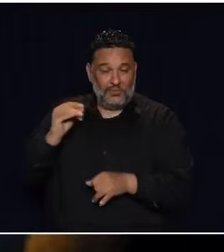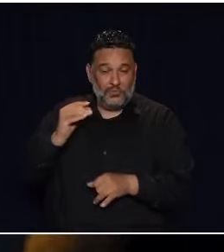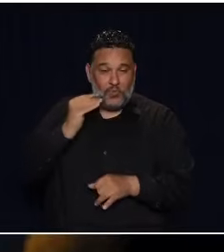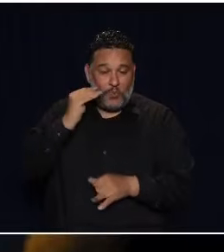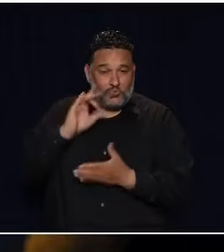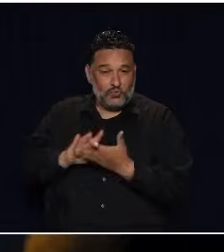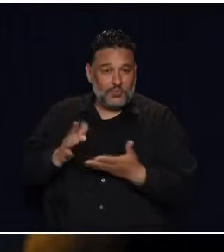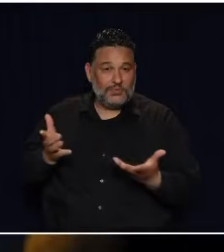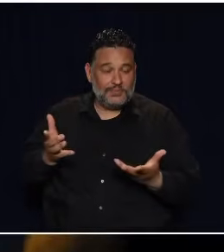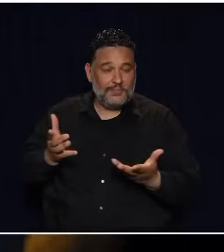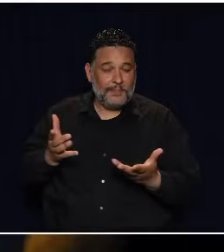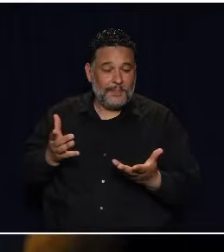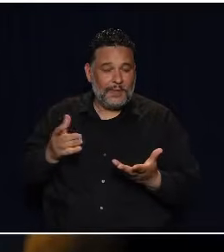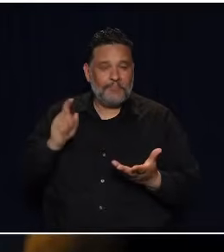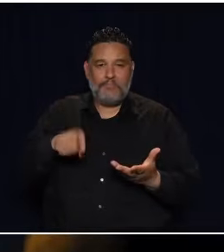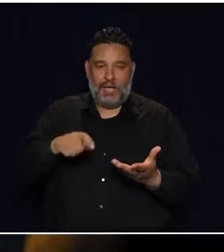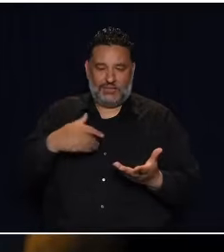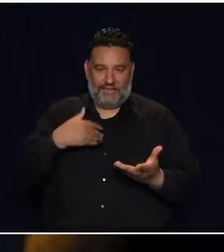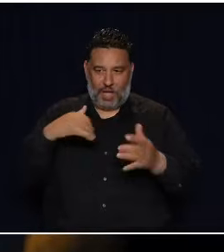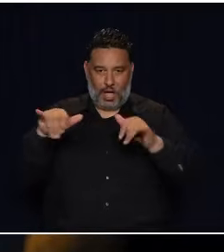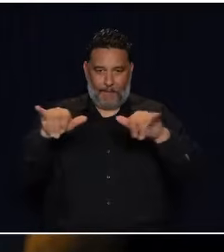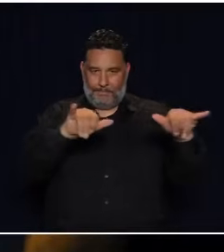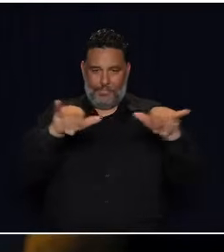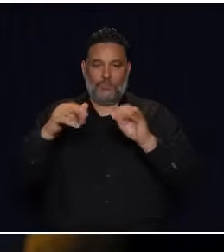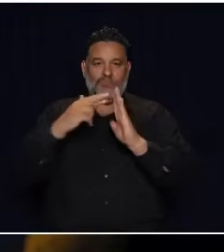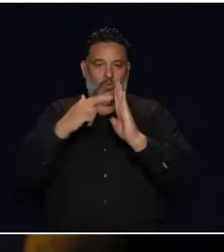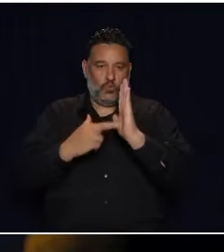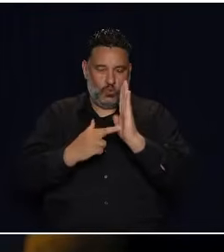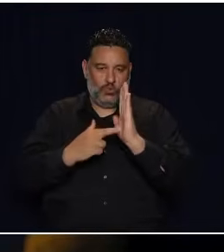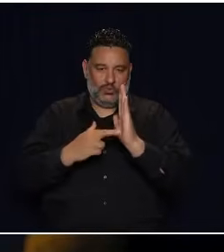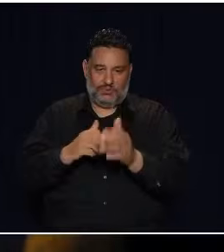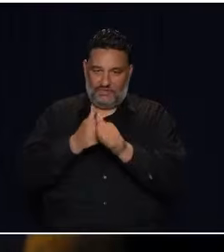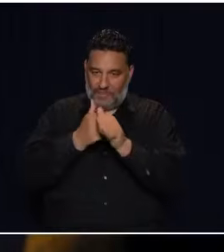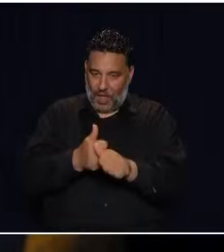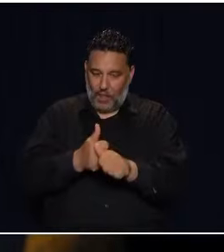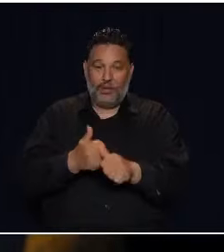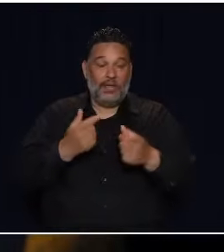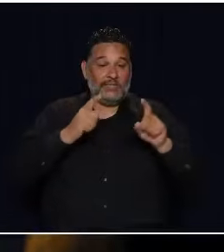SPENT ON PRIVATE INSTITUTIONS